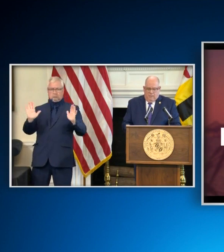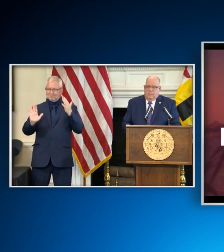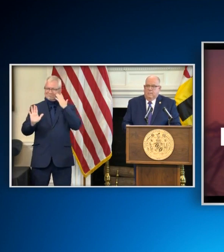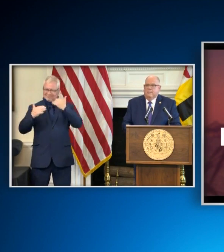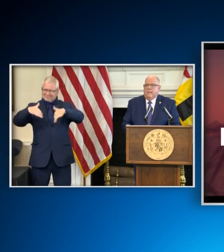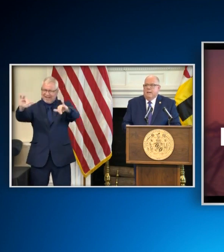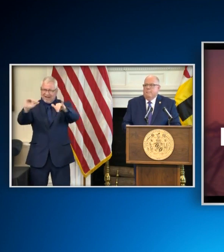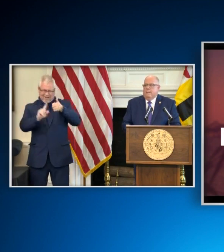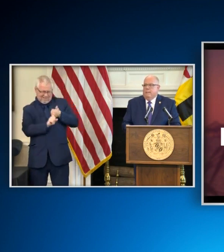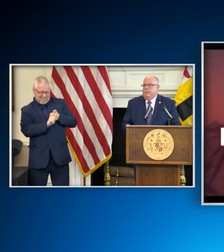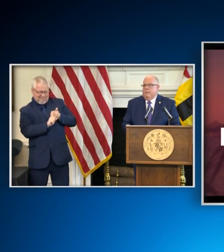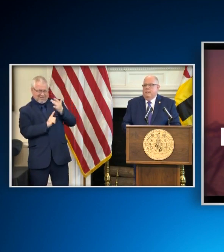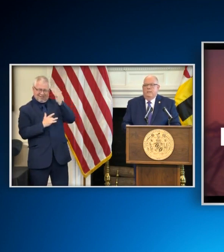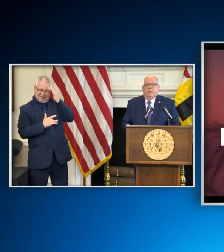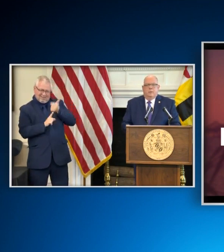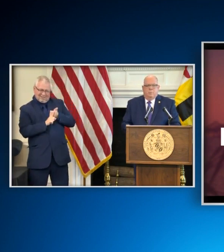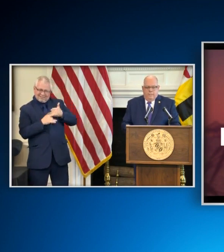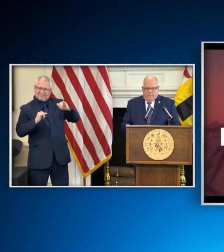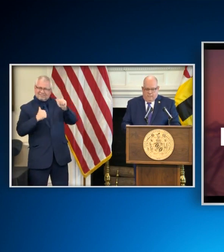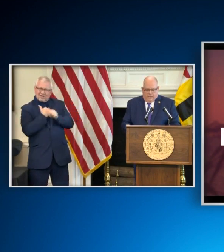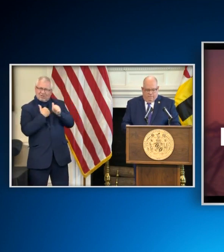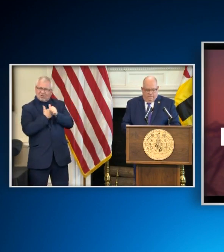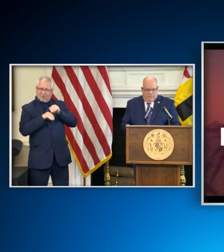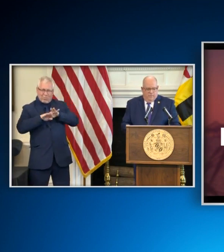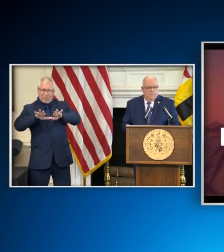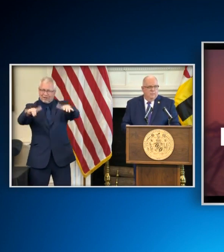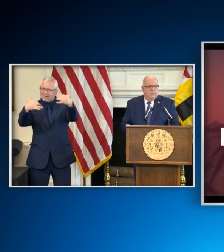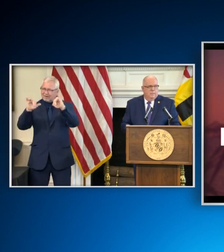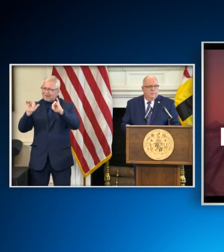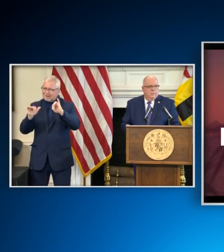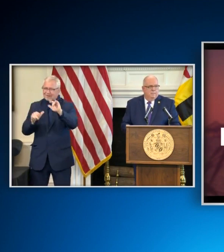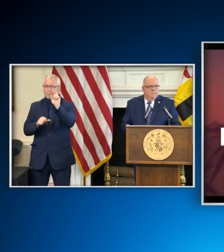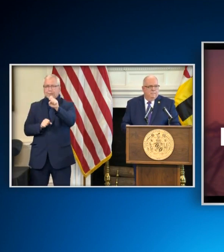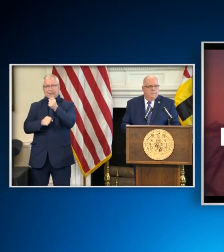A LOWER RISK DOES NOT MEAN NO RISK.